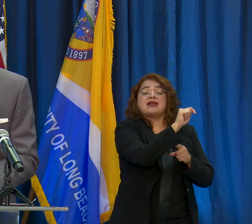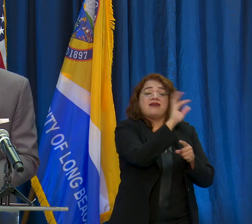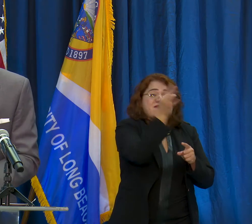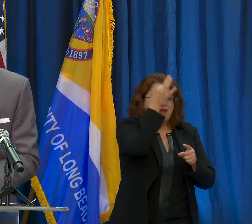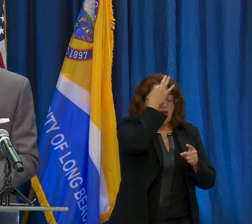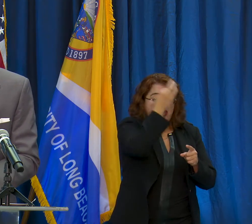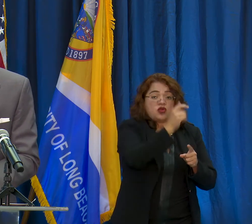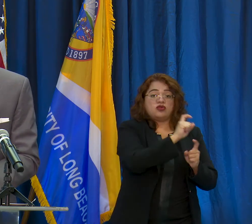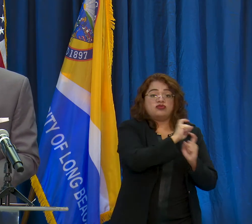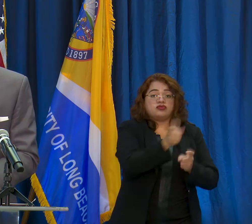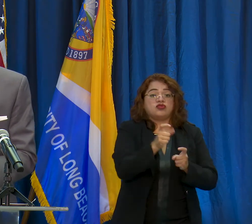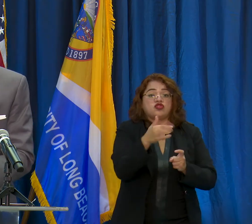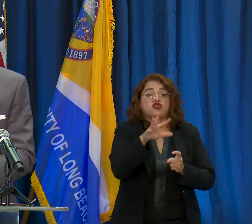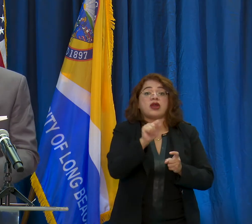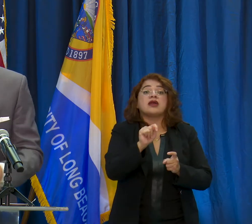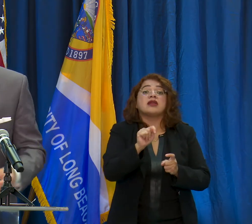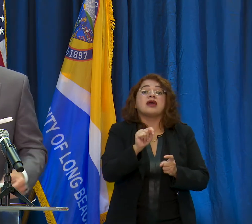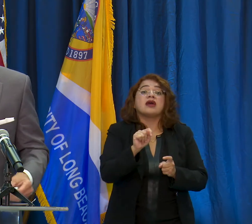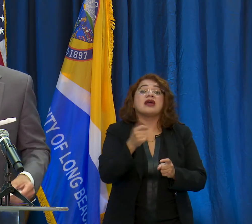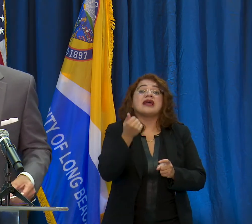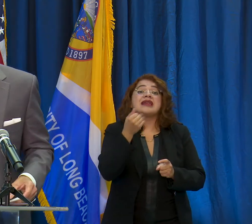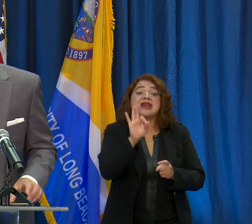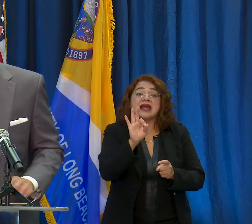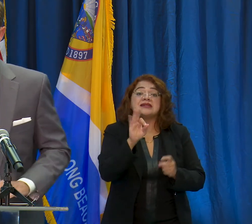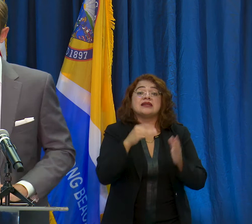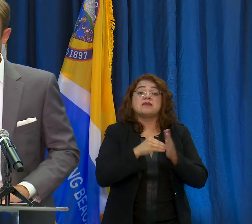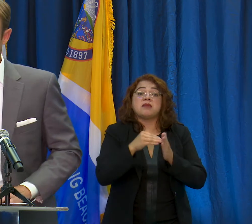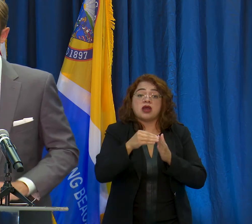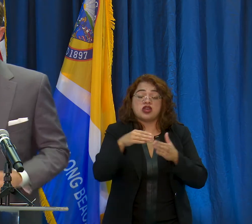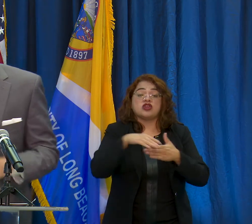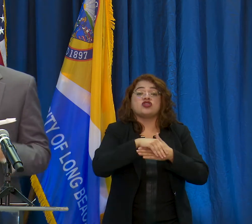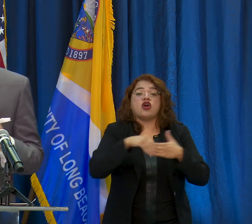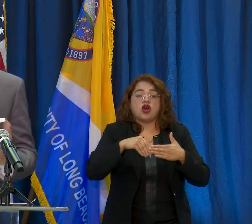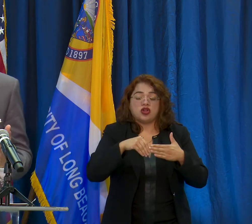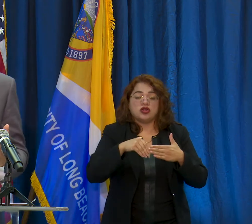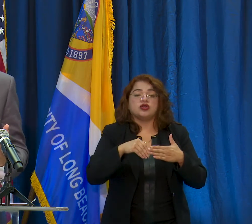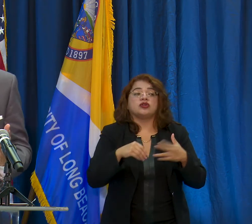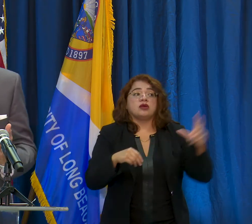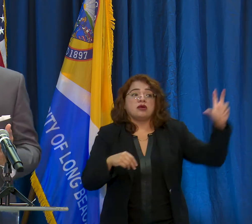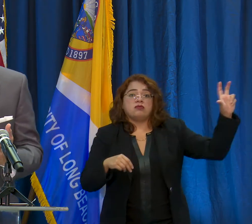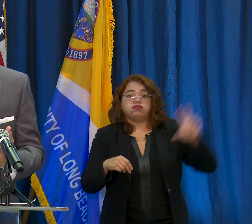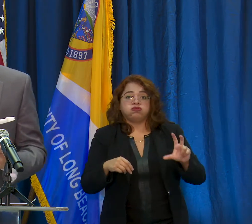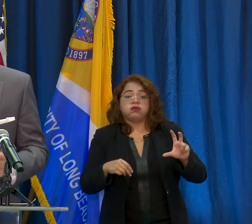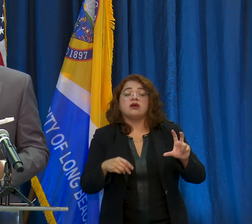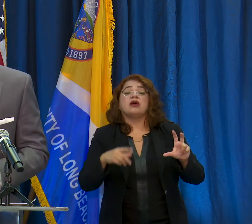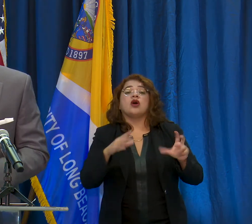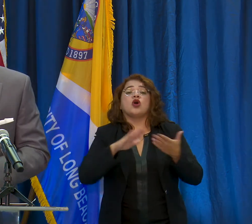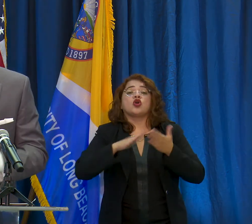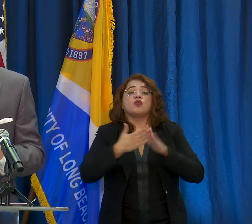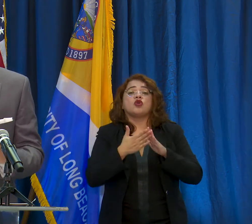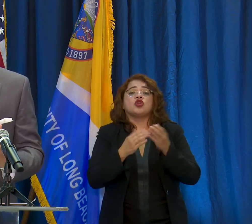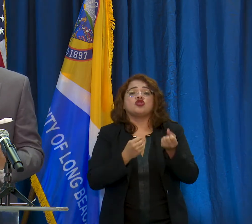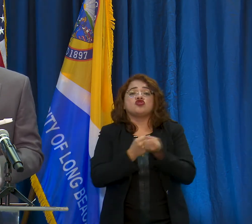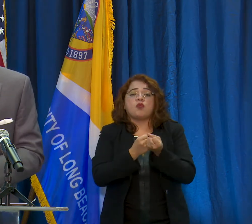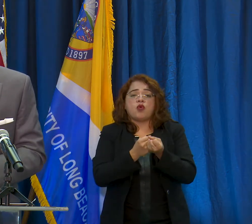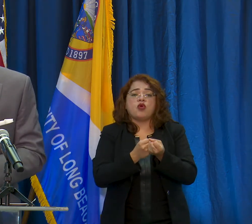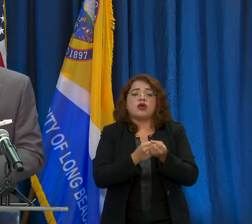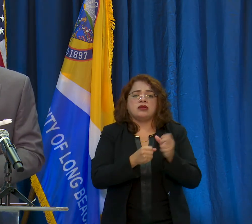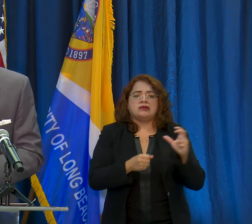offset the City emergency response. Community support-- over $14 million